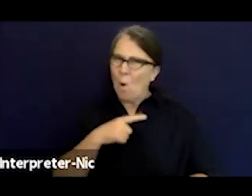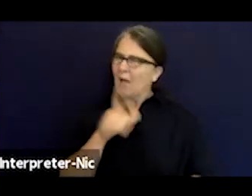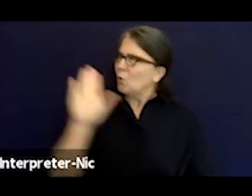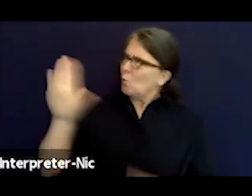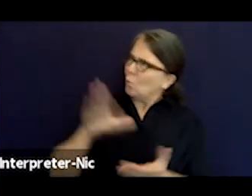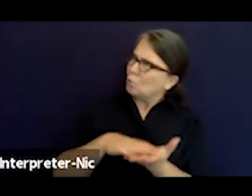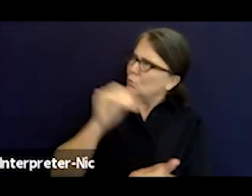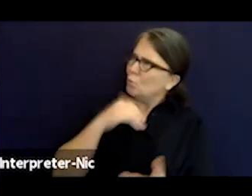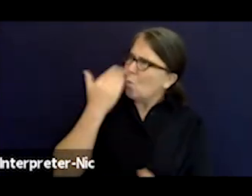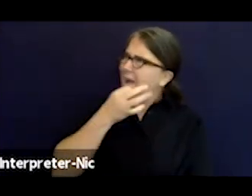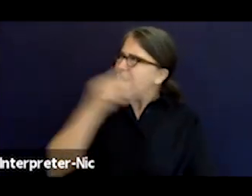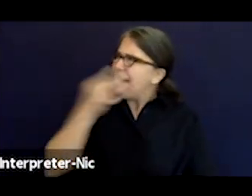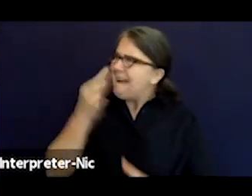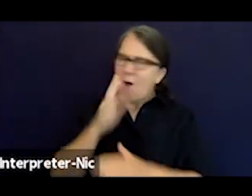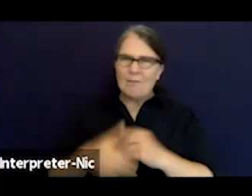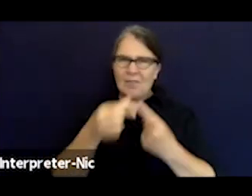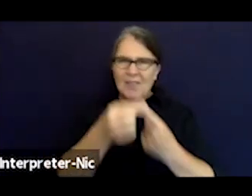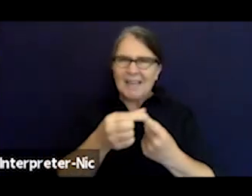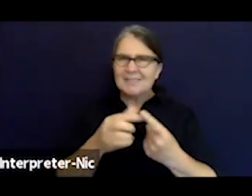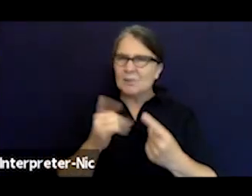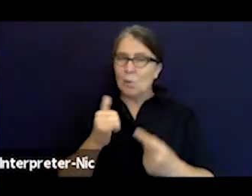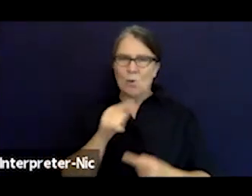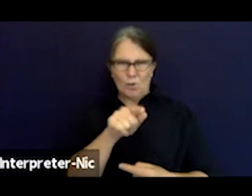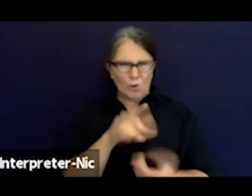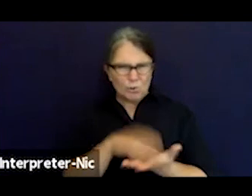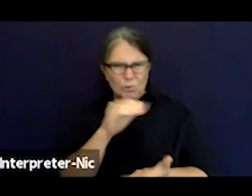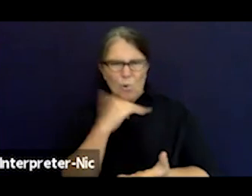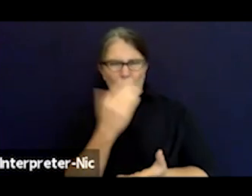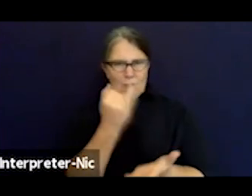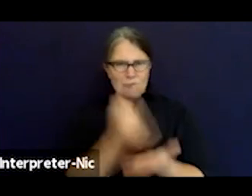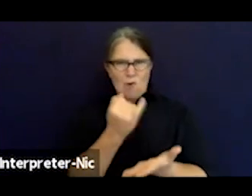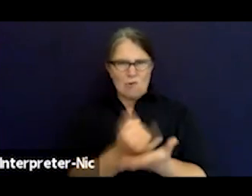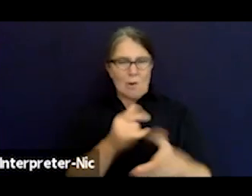always get something wrong and you end up having to reteach? As disability support professionals,